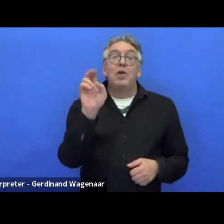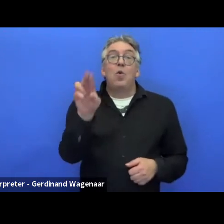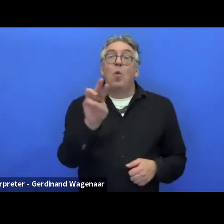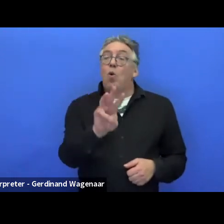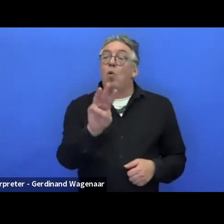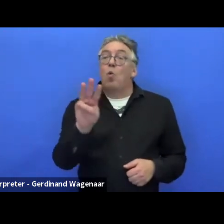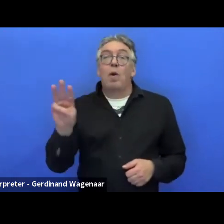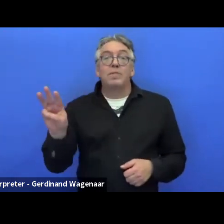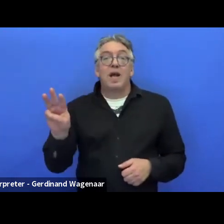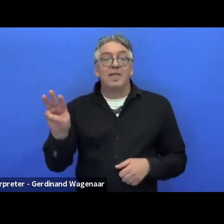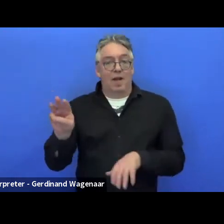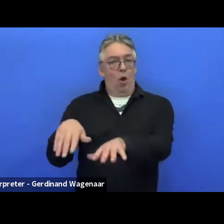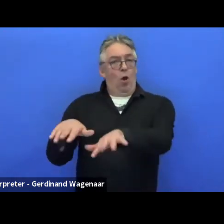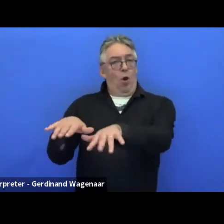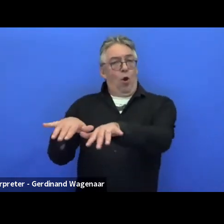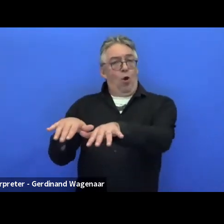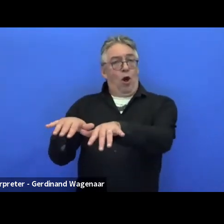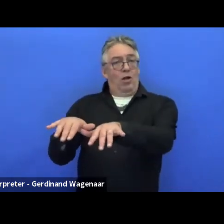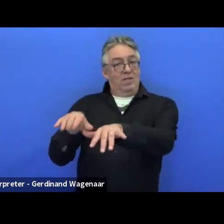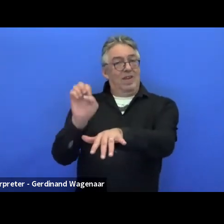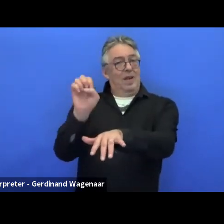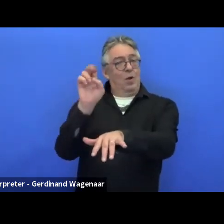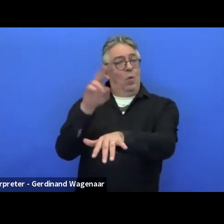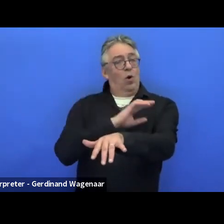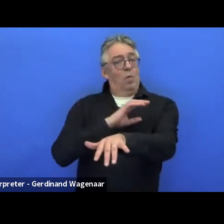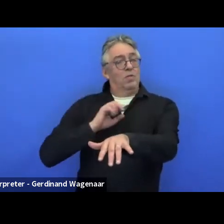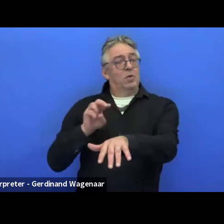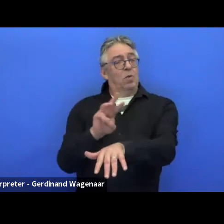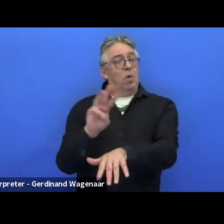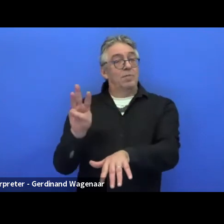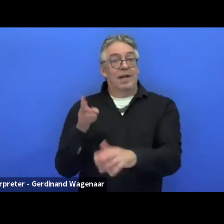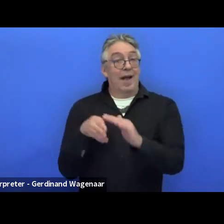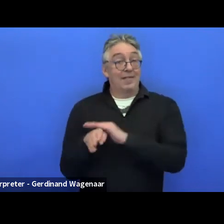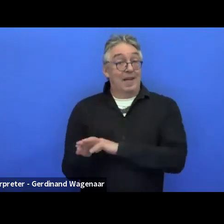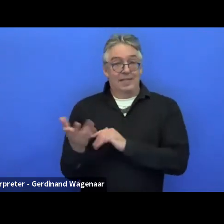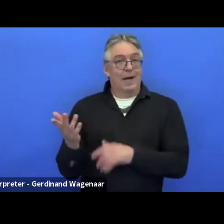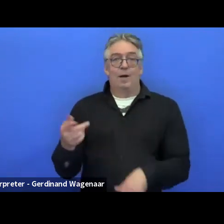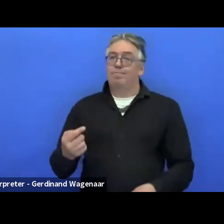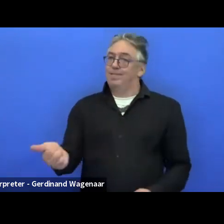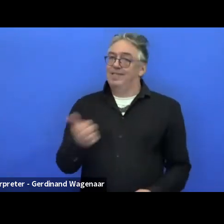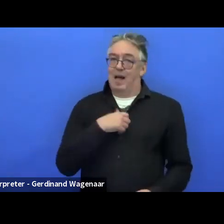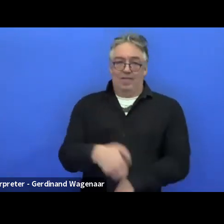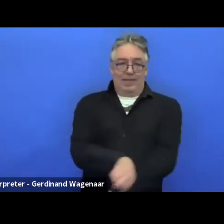managed by the European Commission. That strategic work is helped from an observation